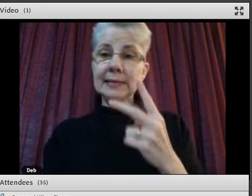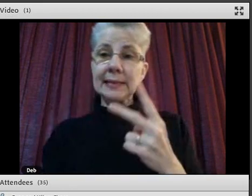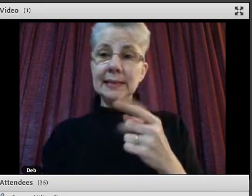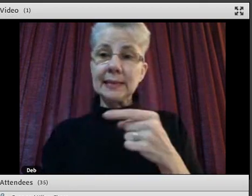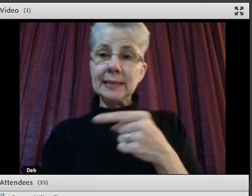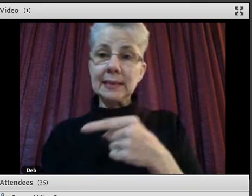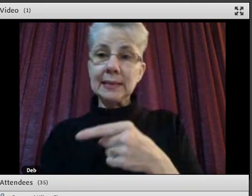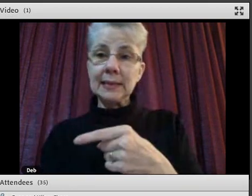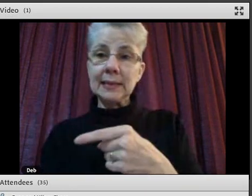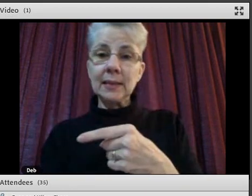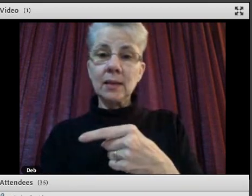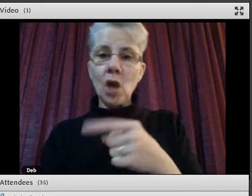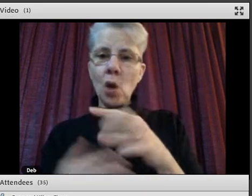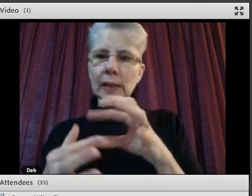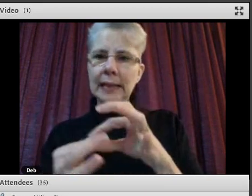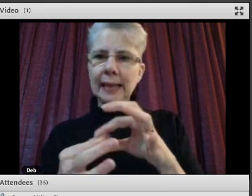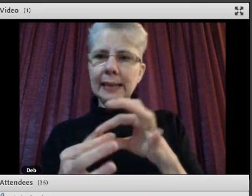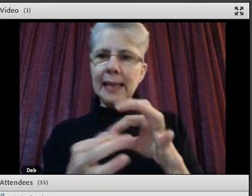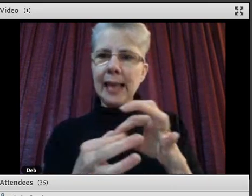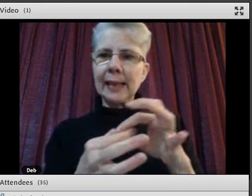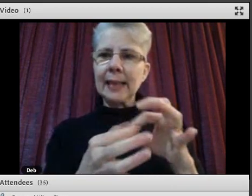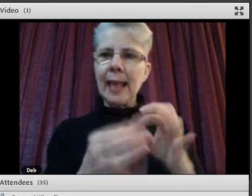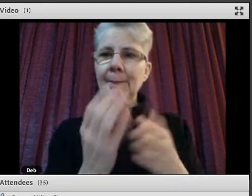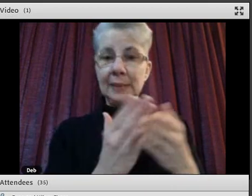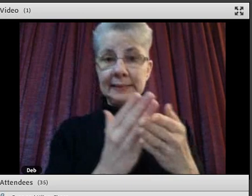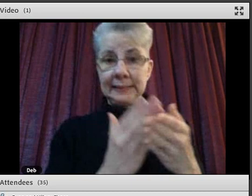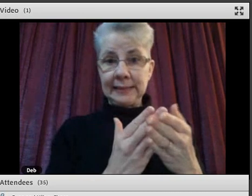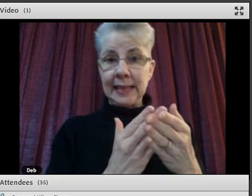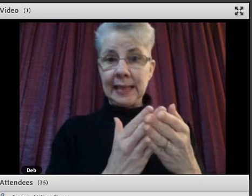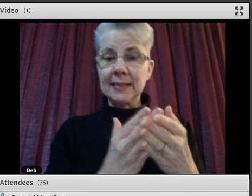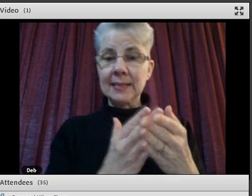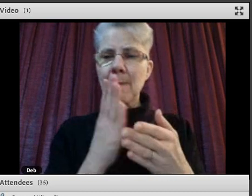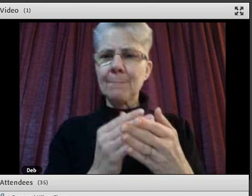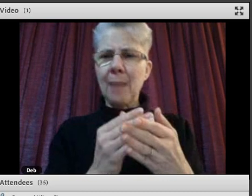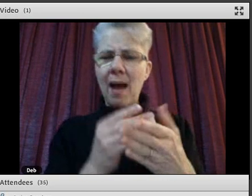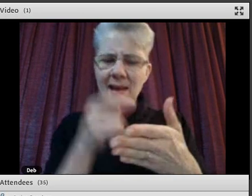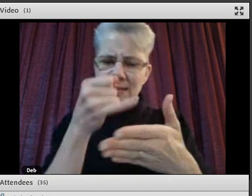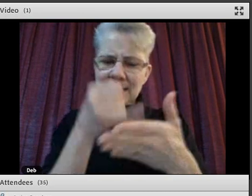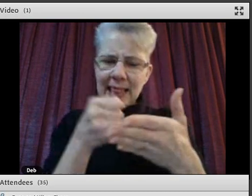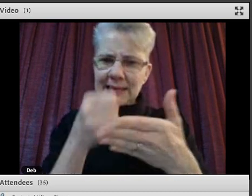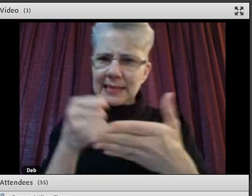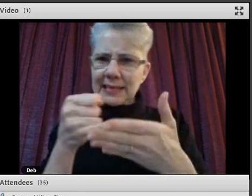you can make some pieces that connect to each other via the little slits you put in there.